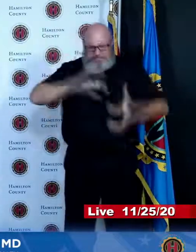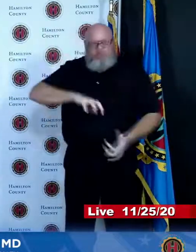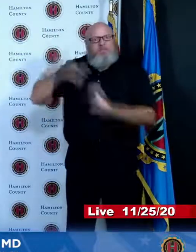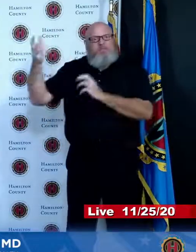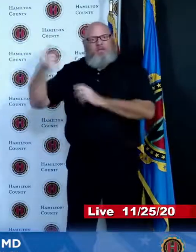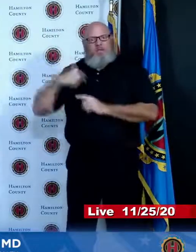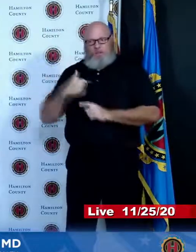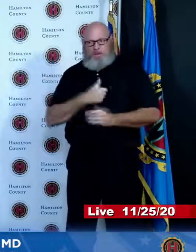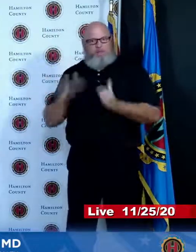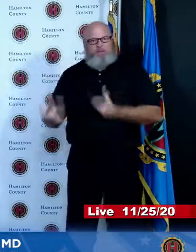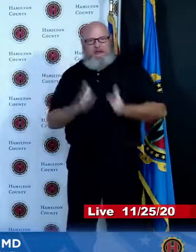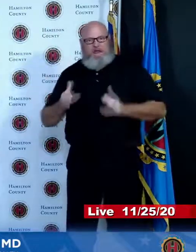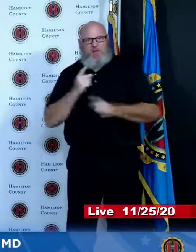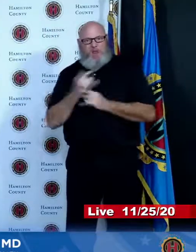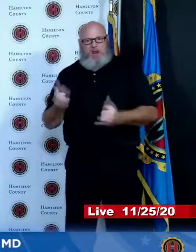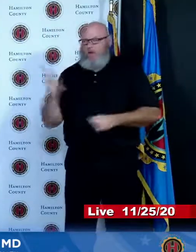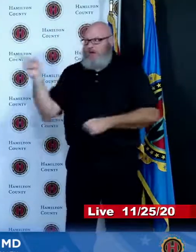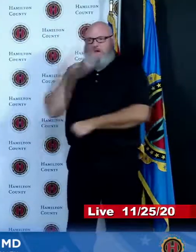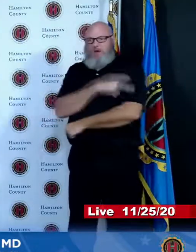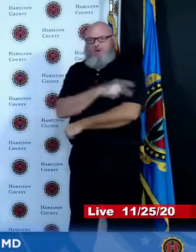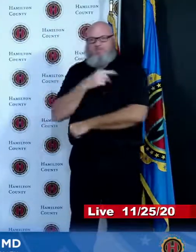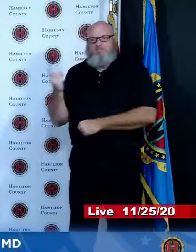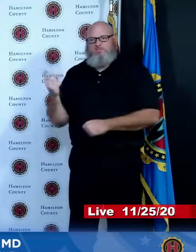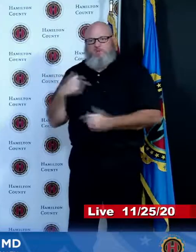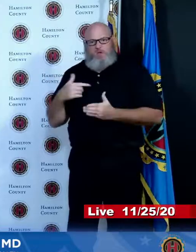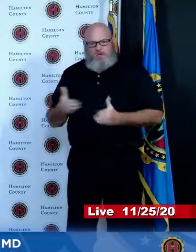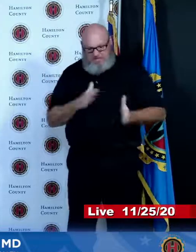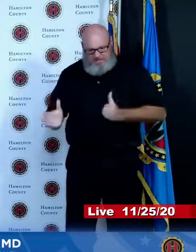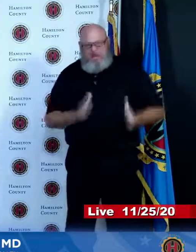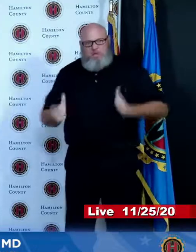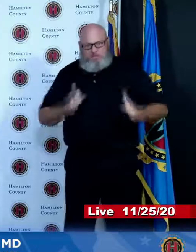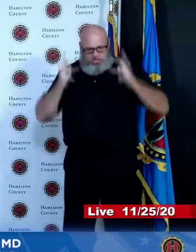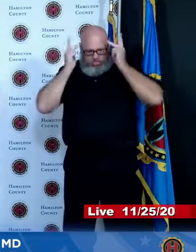so I'm glad we got to see the graphs because I look at those graphs on a regular basis